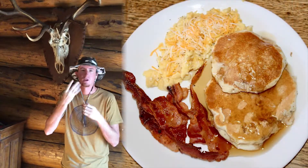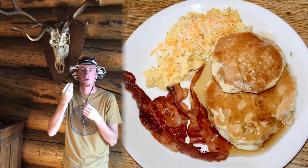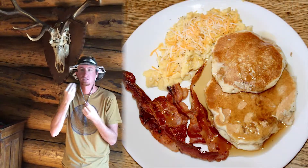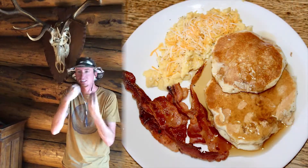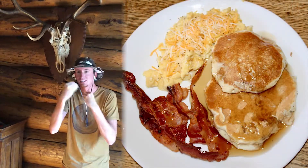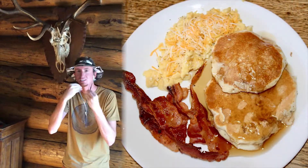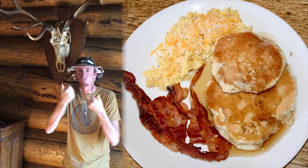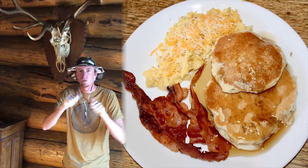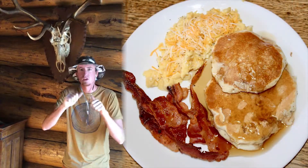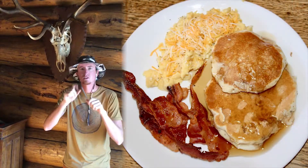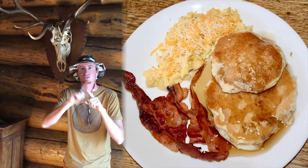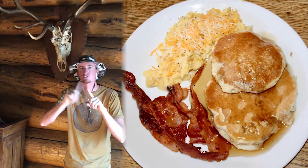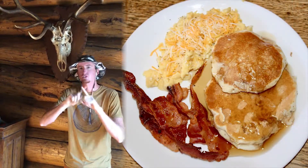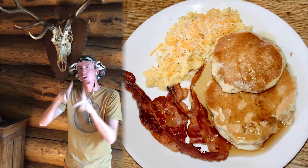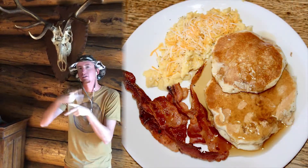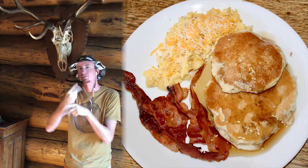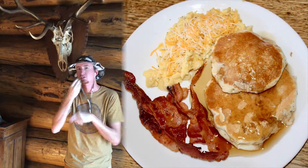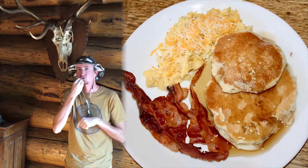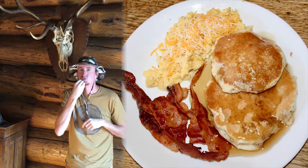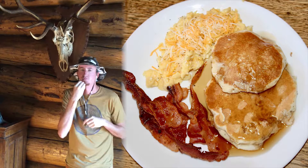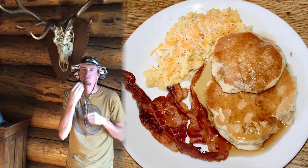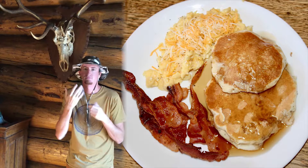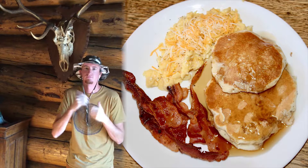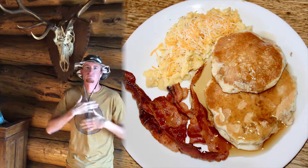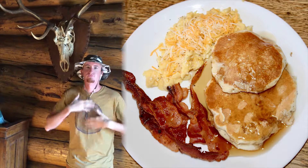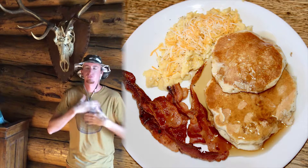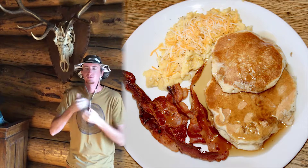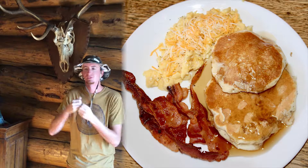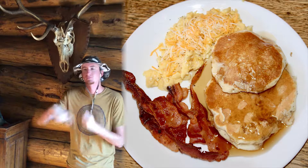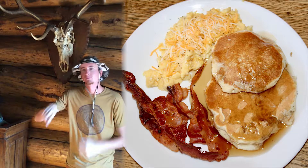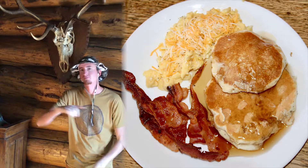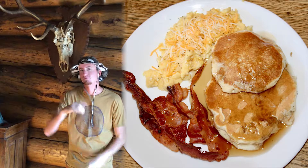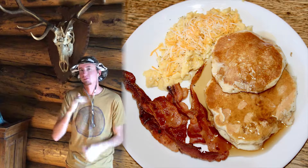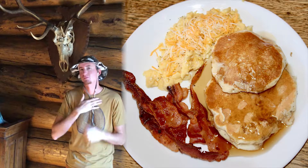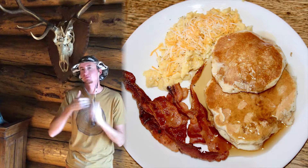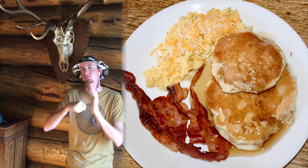I was really happy to see them all trying different kinds of food. I was really impressed with them.